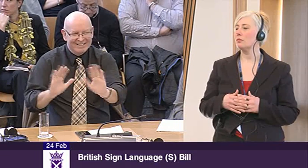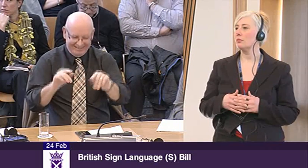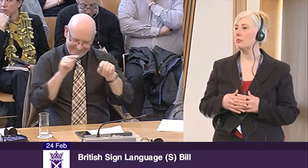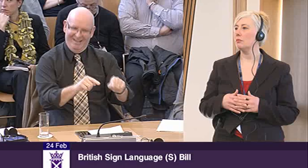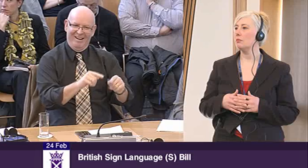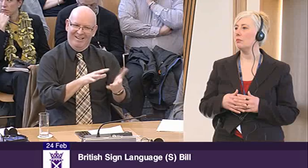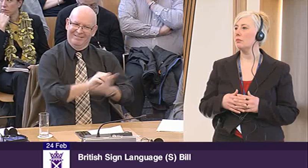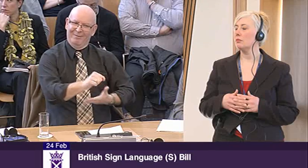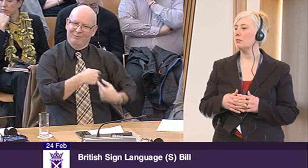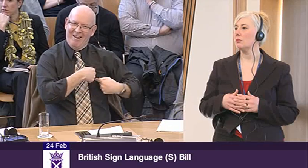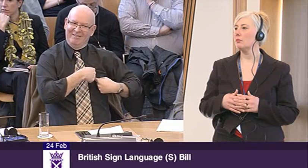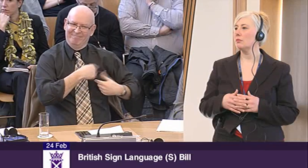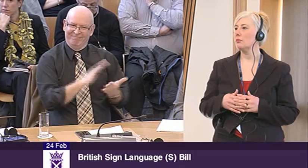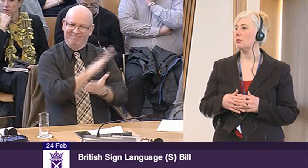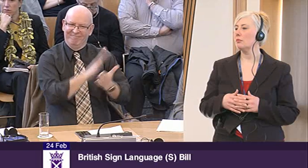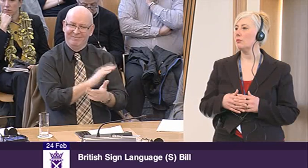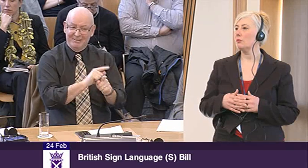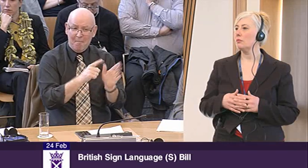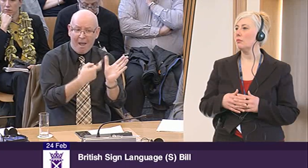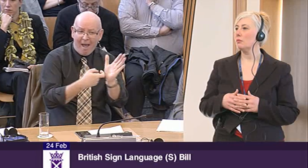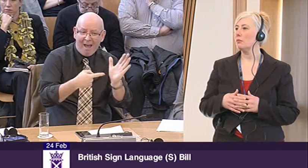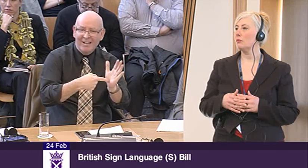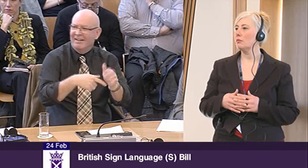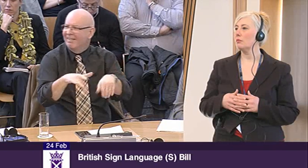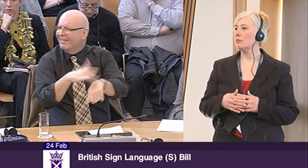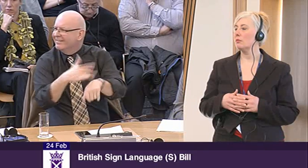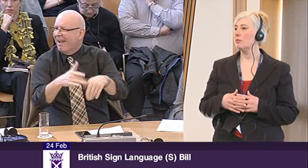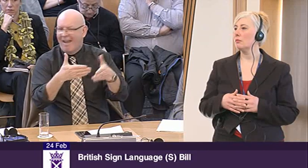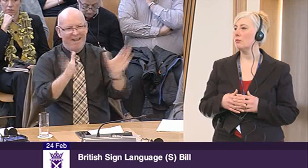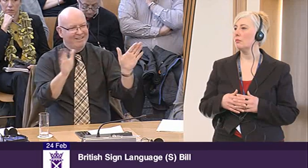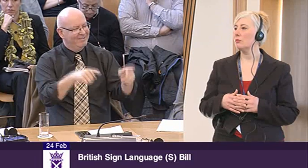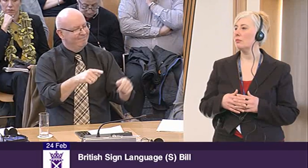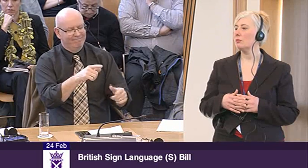or hidden in the corner as disabled people, to celebrate and enjoy our deaf art, theatre